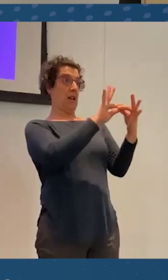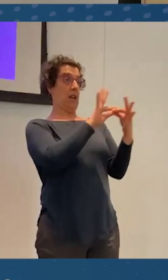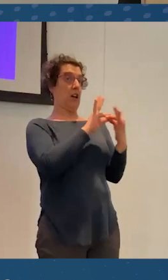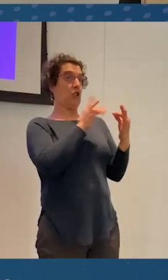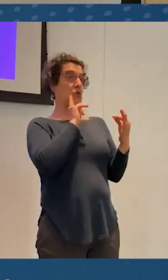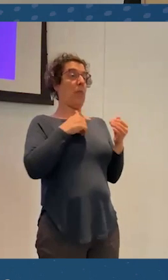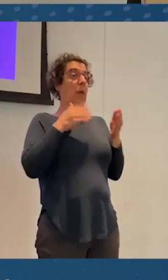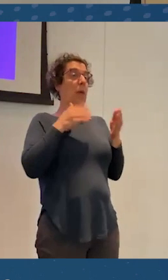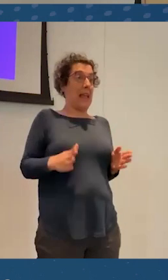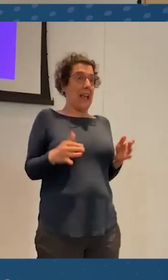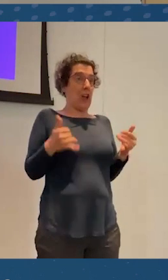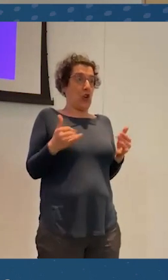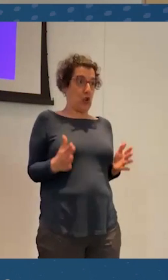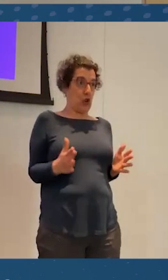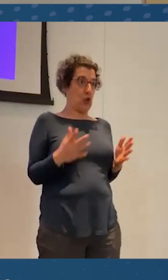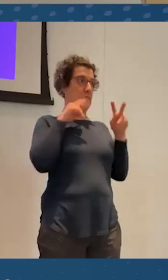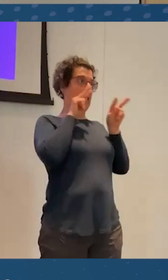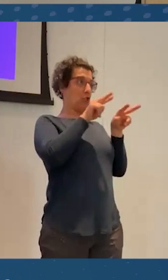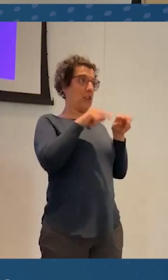Awesome. Well, thanks, everybody. Give a hand for Peter.